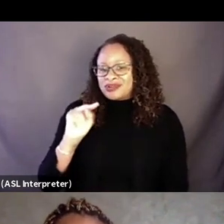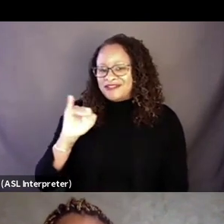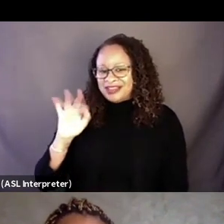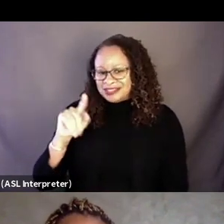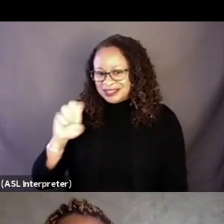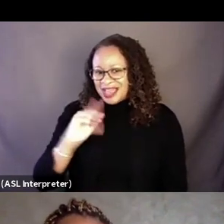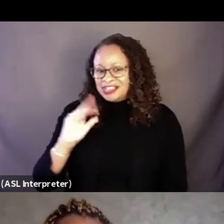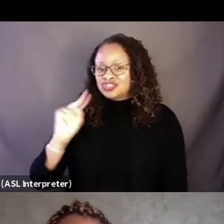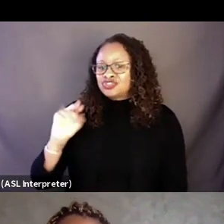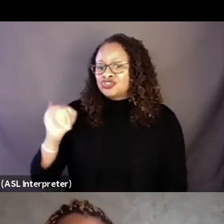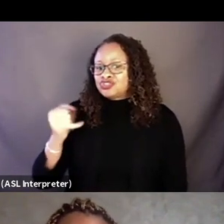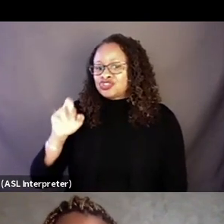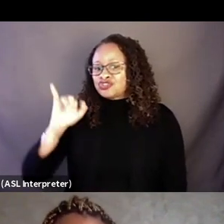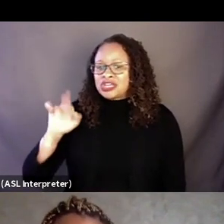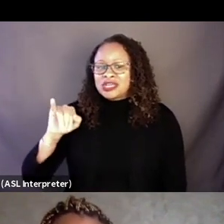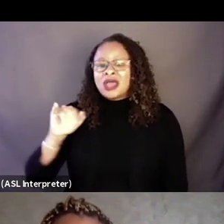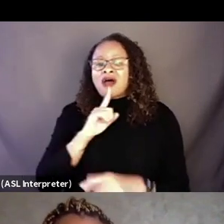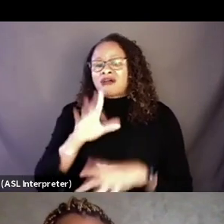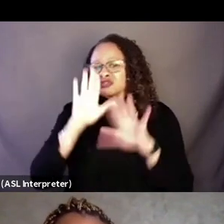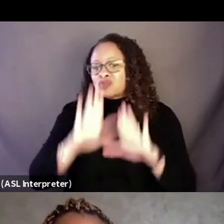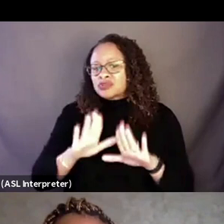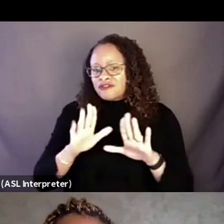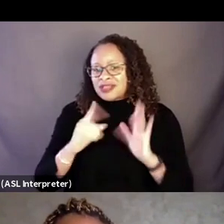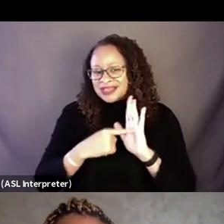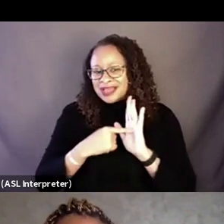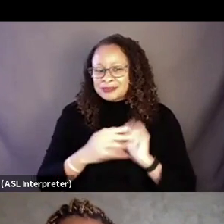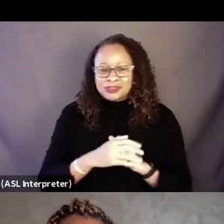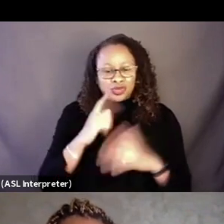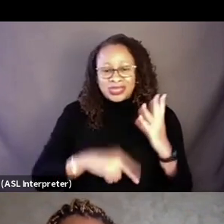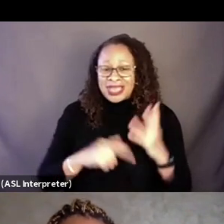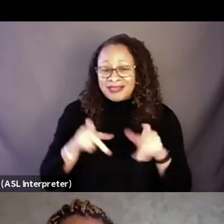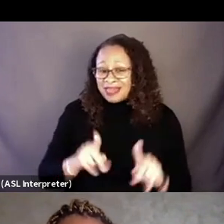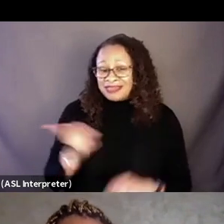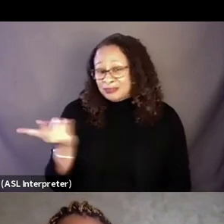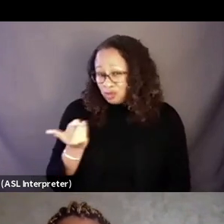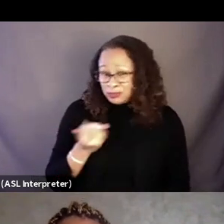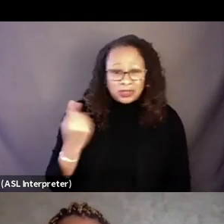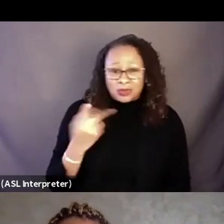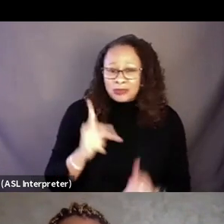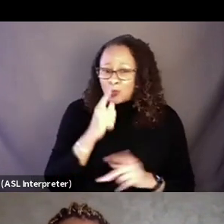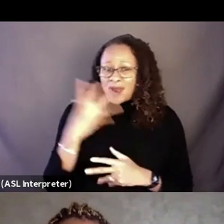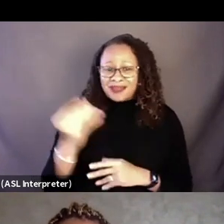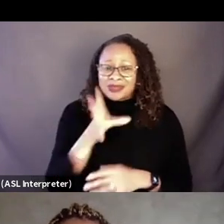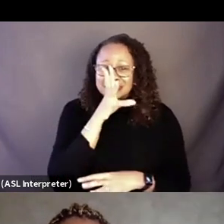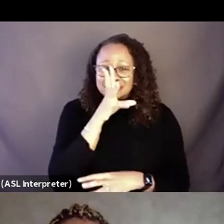and you can't let them be the only ones getting out and speaking by themselves. That's true.